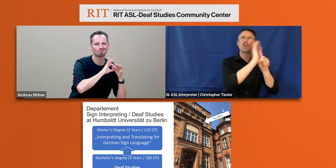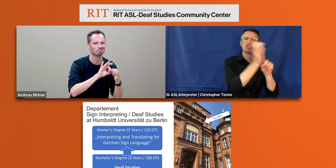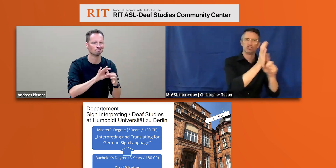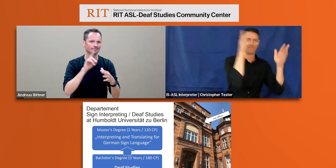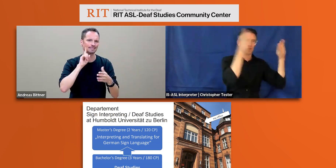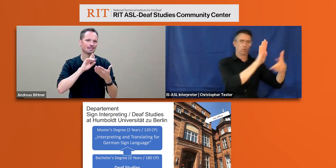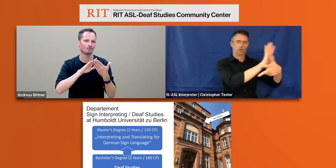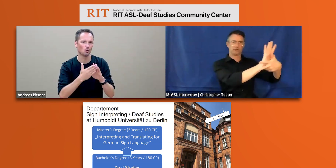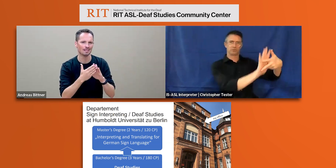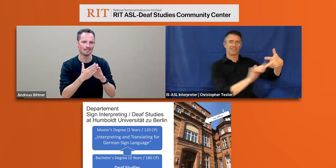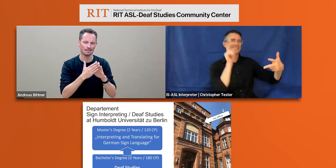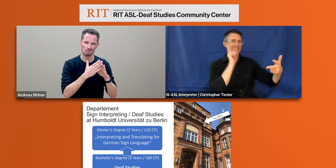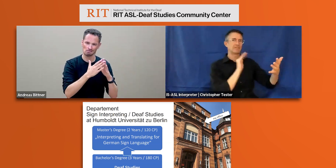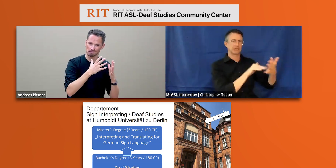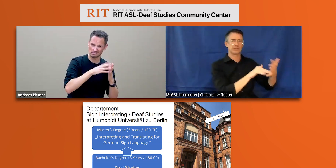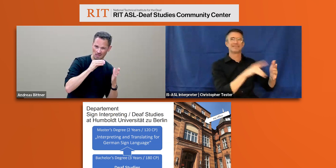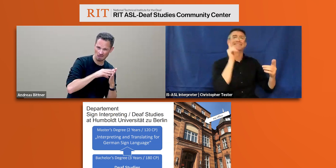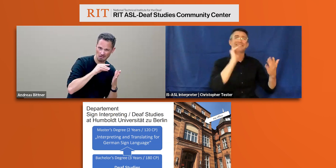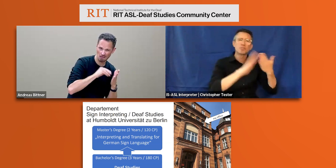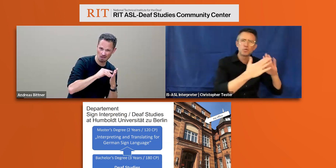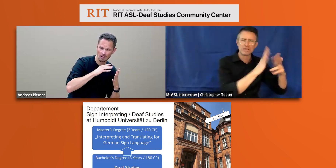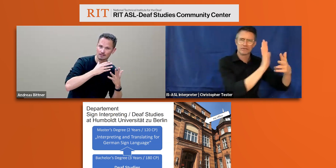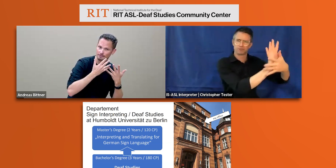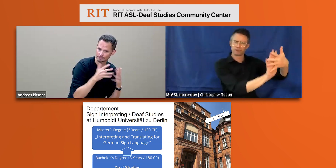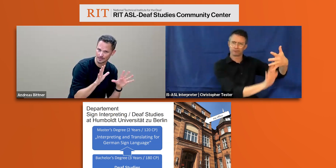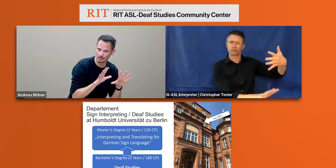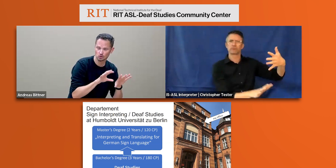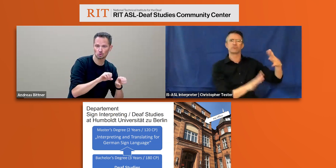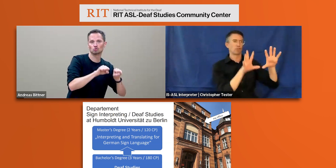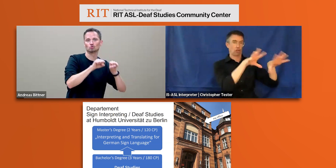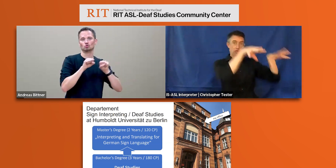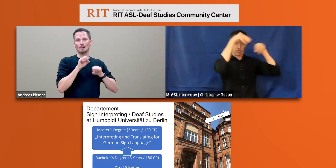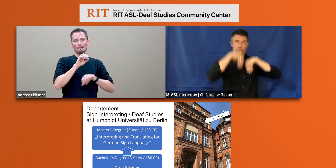They could also focus on History, Interpreting,